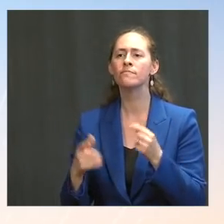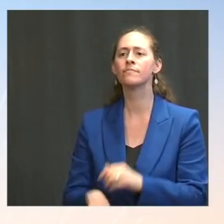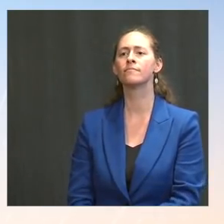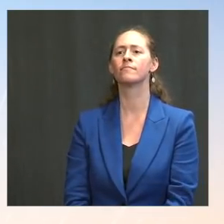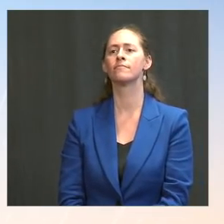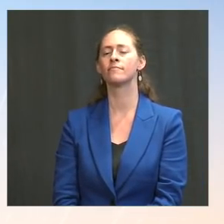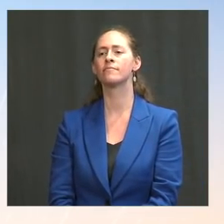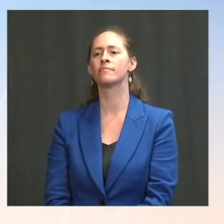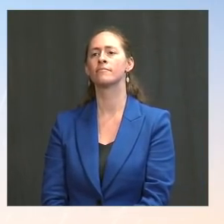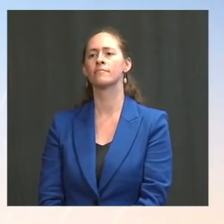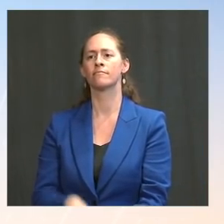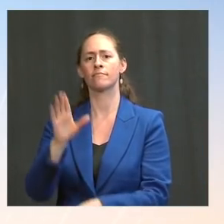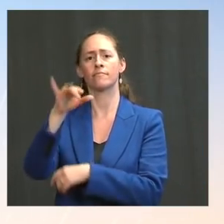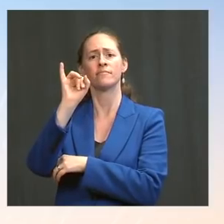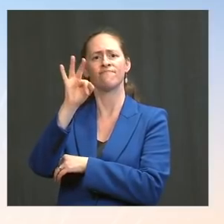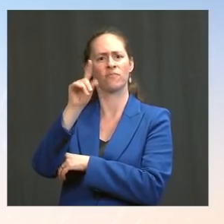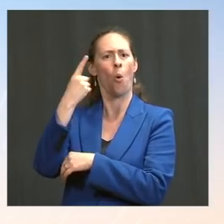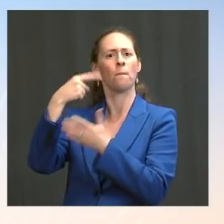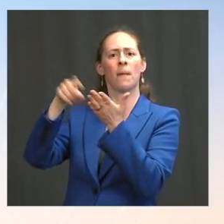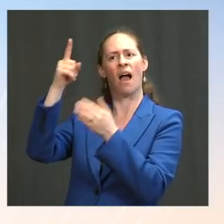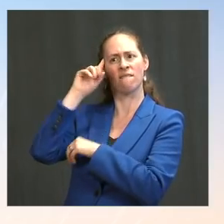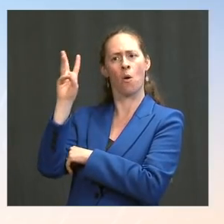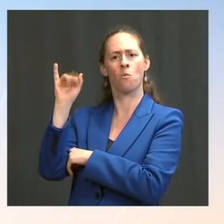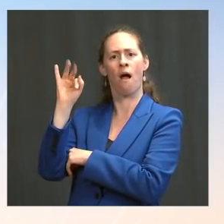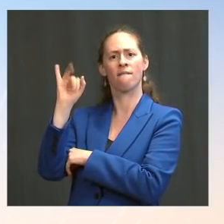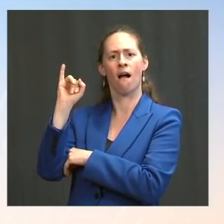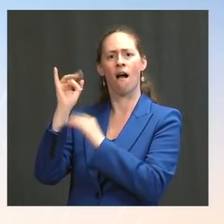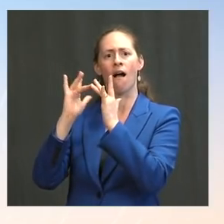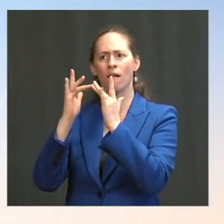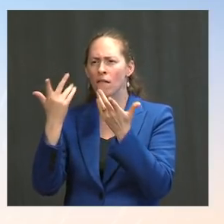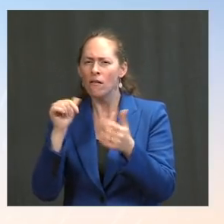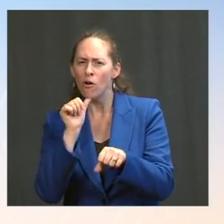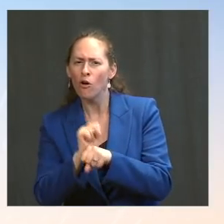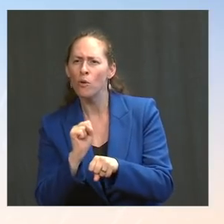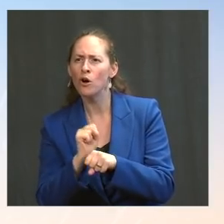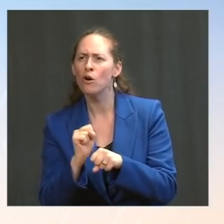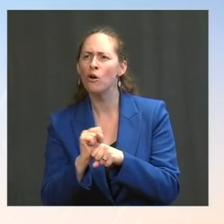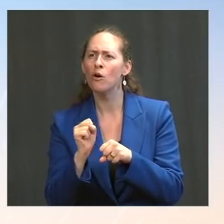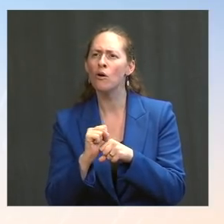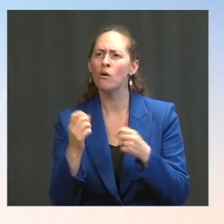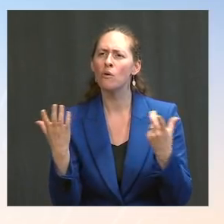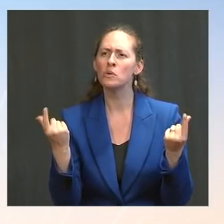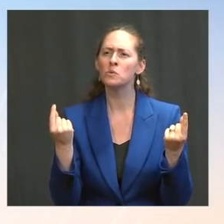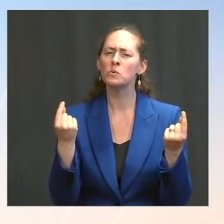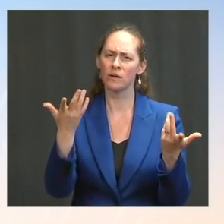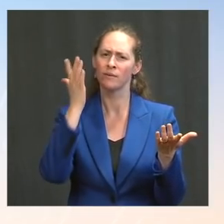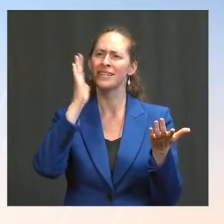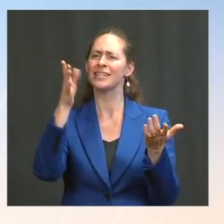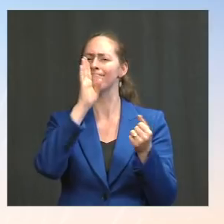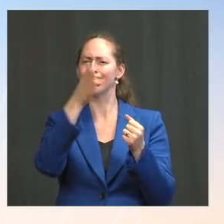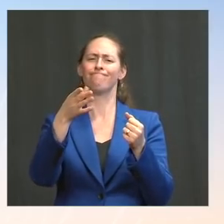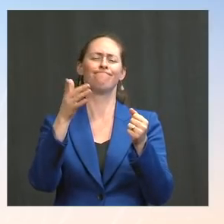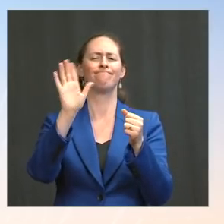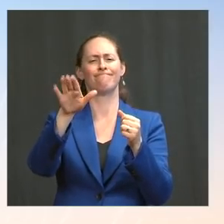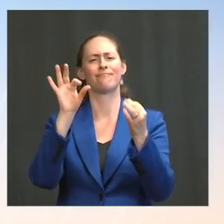that you will get that fee back quickly. And -- The Press: Good luck with that.